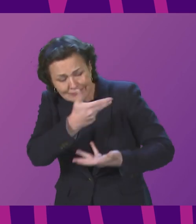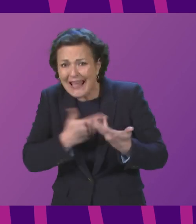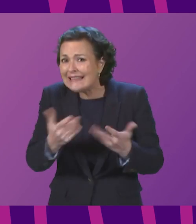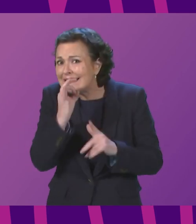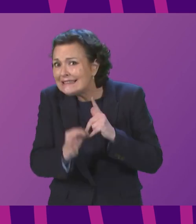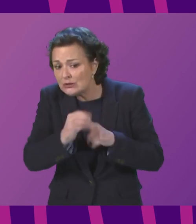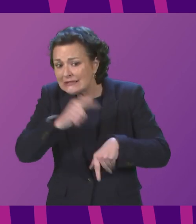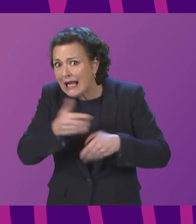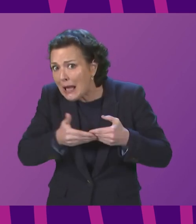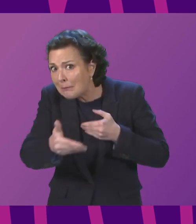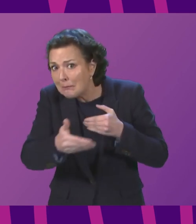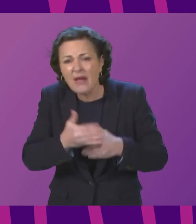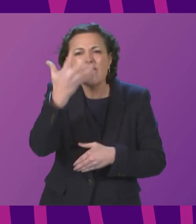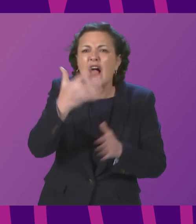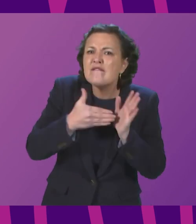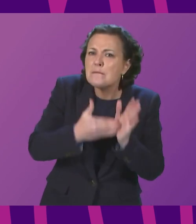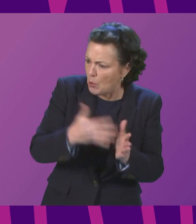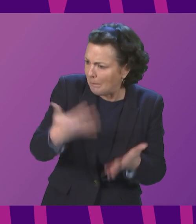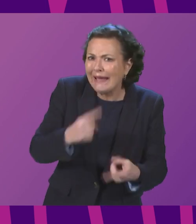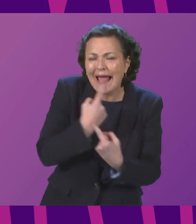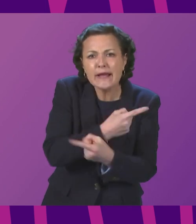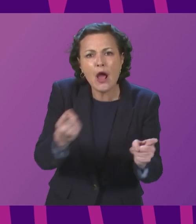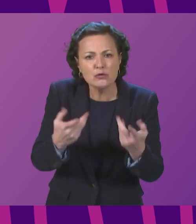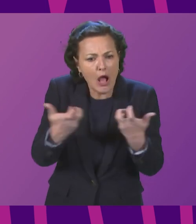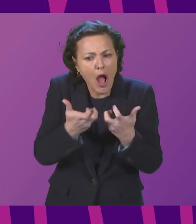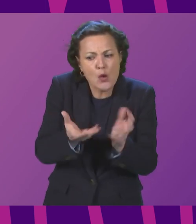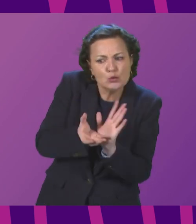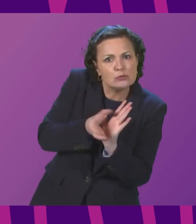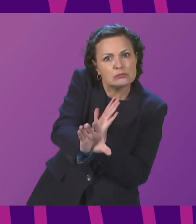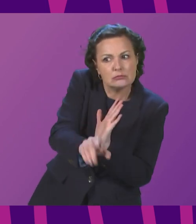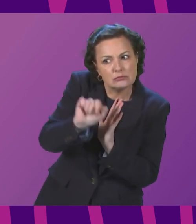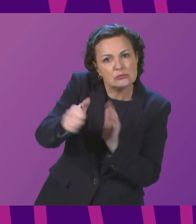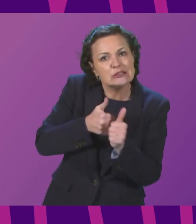how the £500 million that she announced today will support such professional sports clubs?